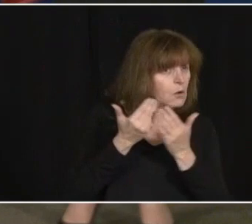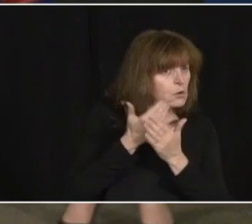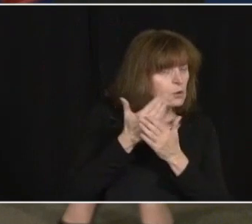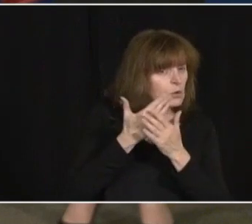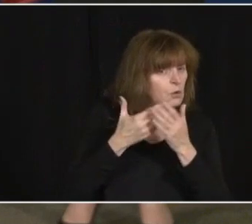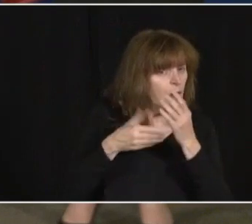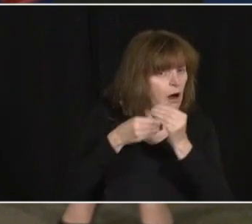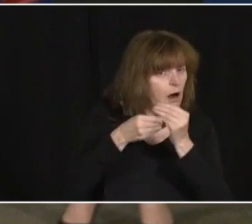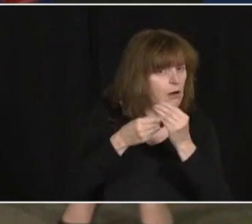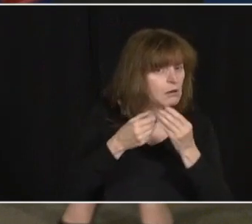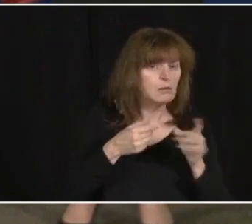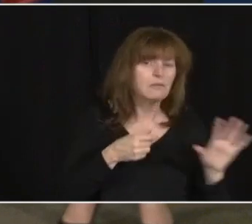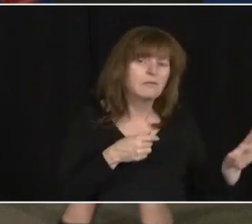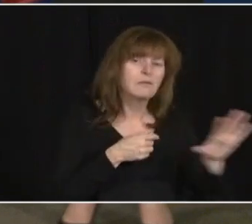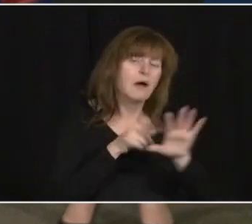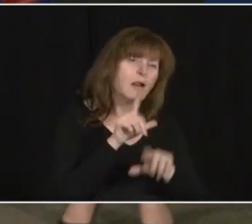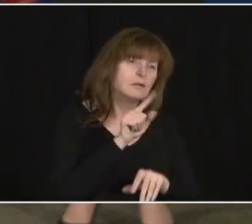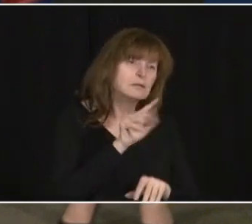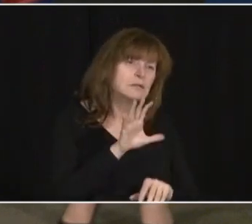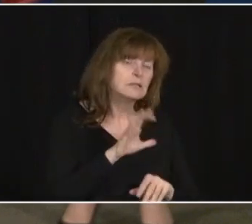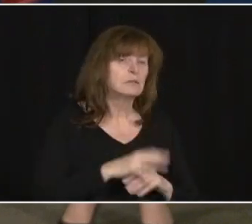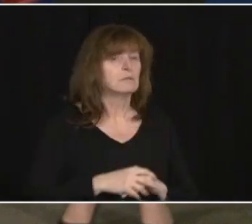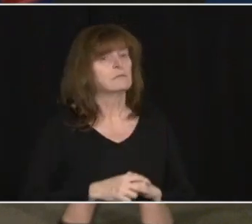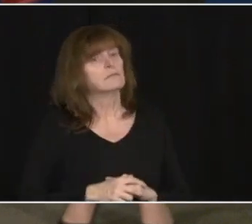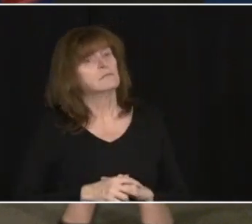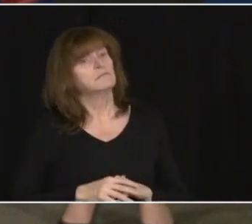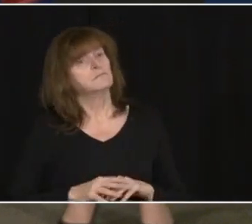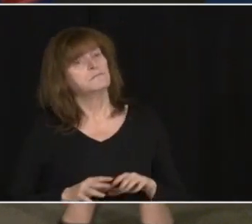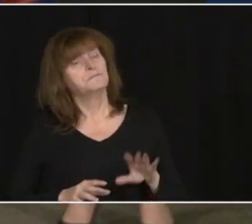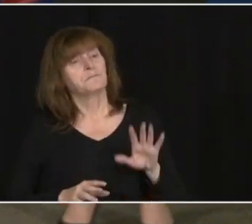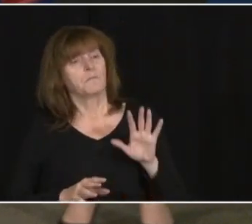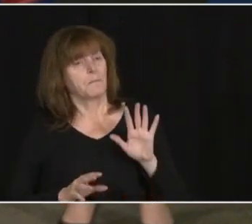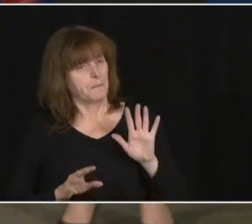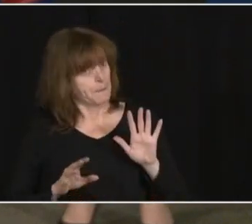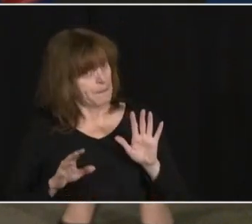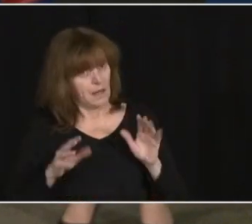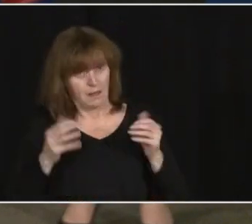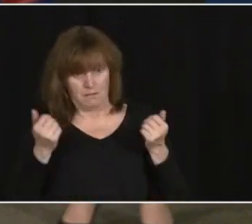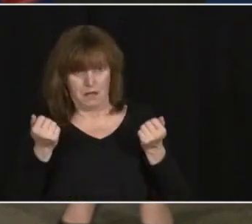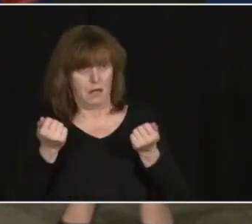When the first numbers came out, I'm wondering why the province isn't putting out more resources to long-term Kay.